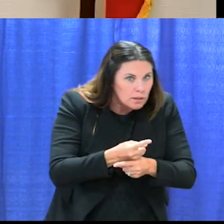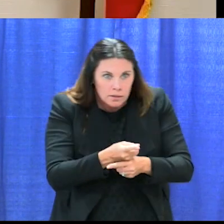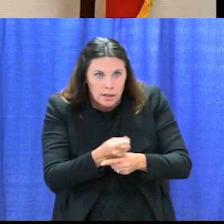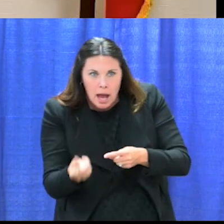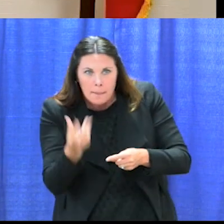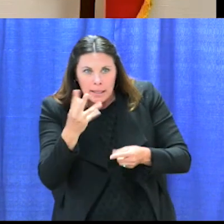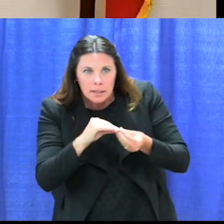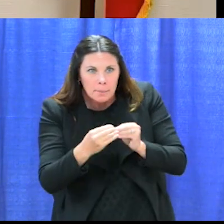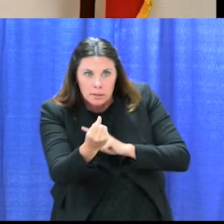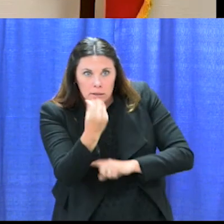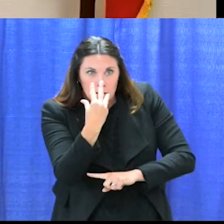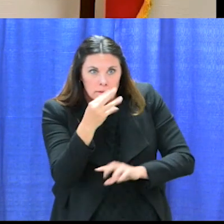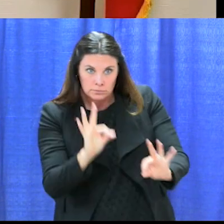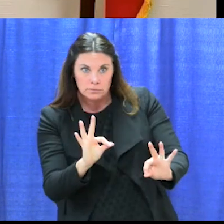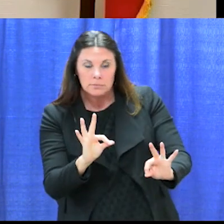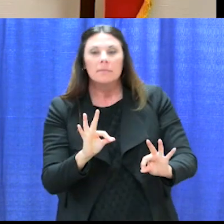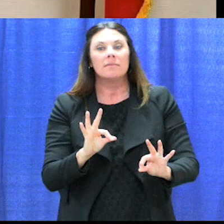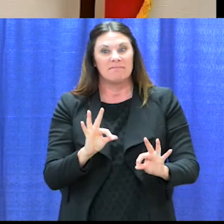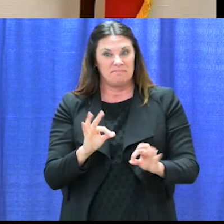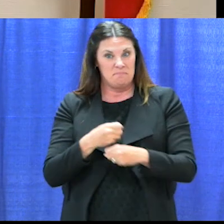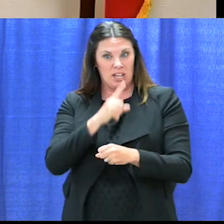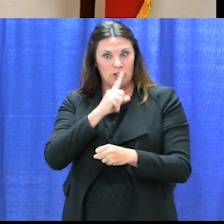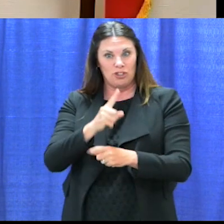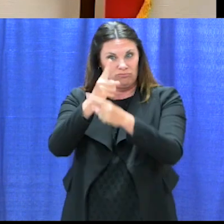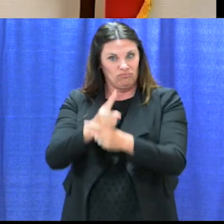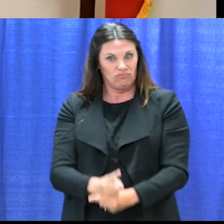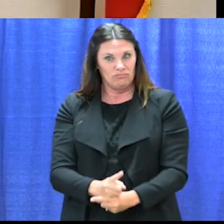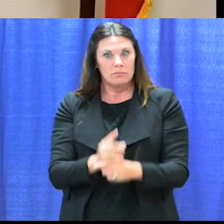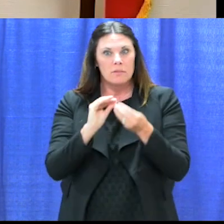We'd like to thank the Association of School Administrators and our association for county